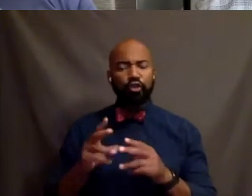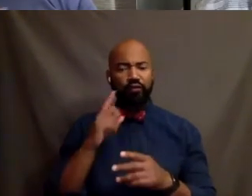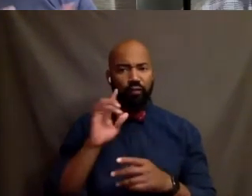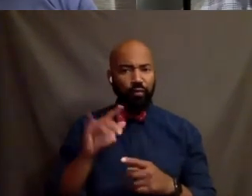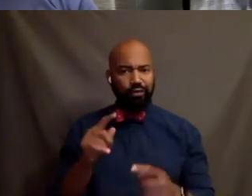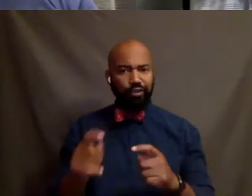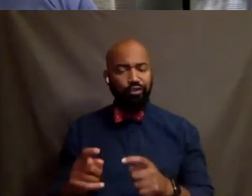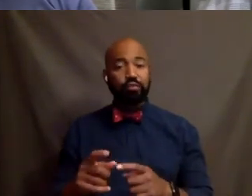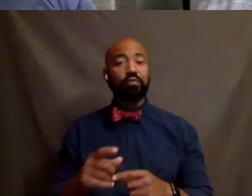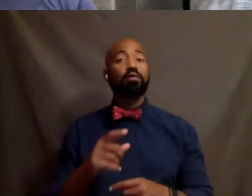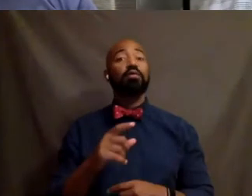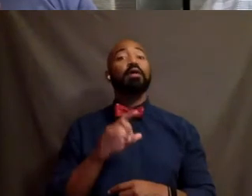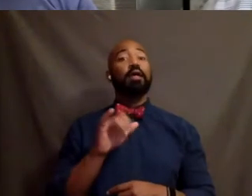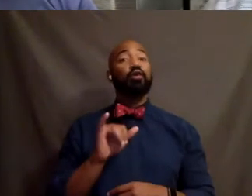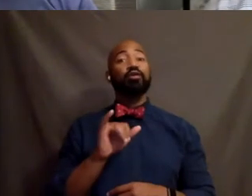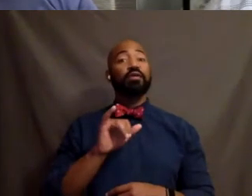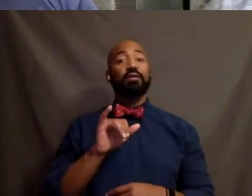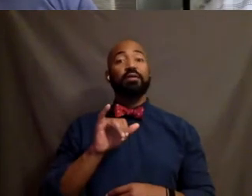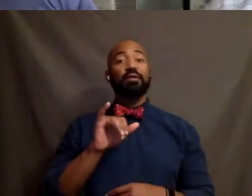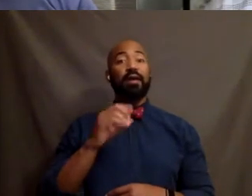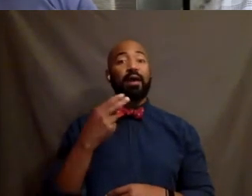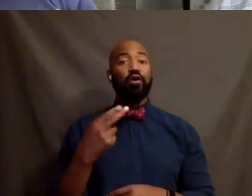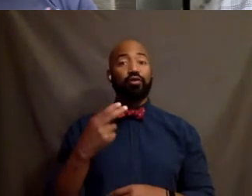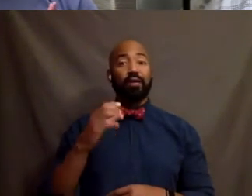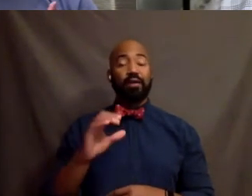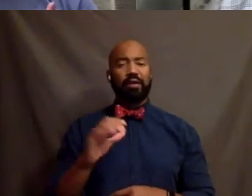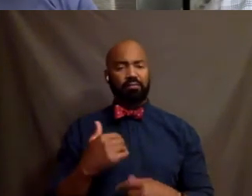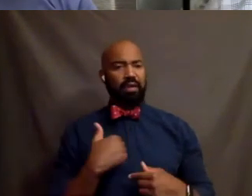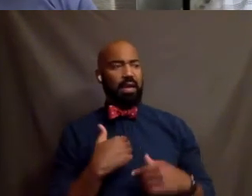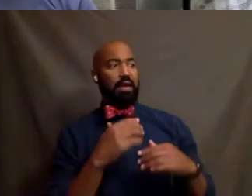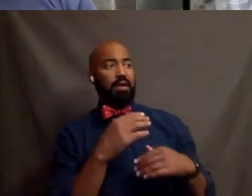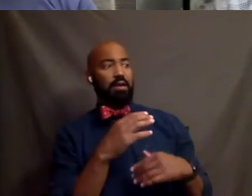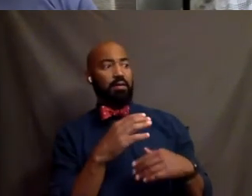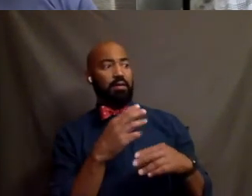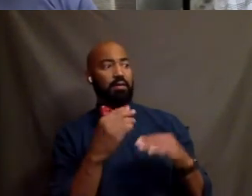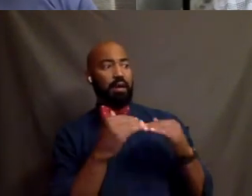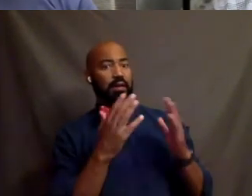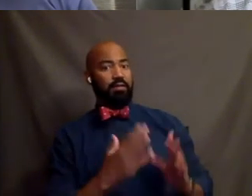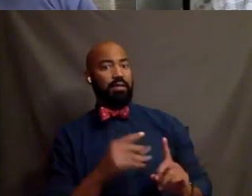one of my colleagues had a patient that really struggled with hair loss and so they changed from injections of testosterone